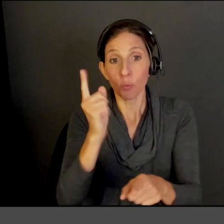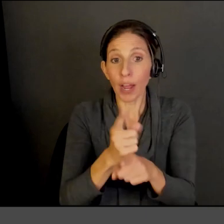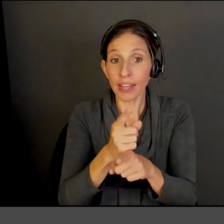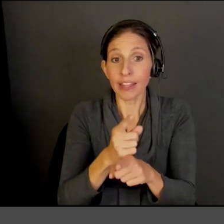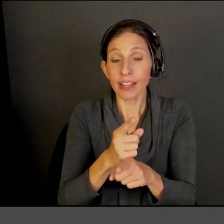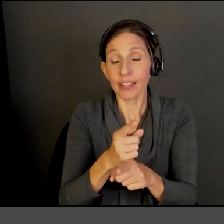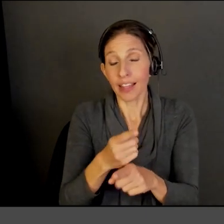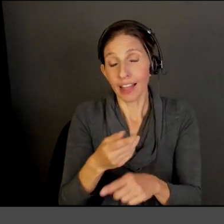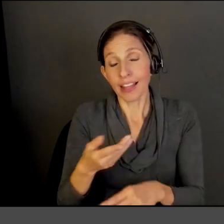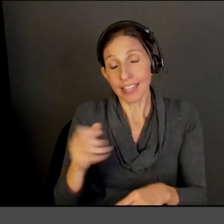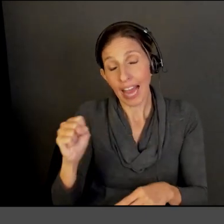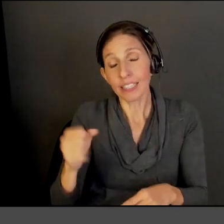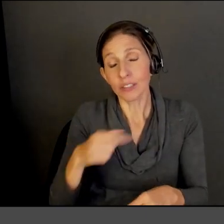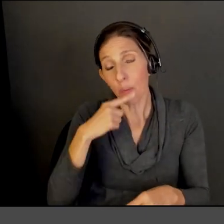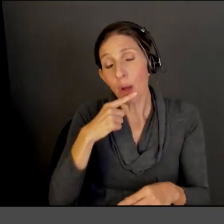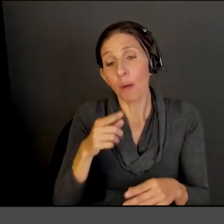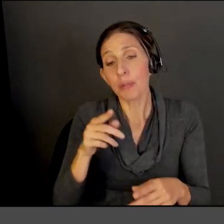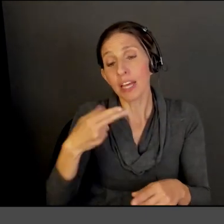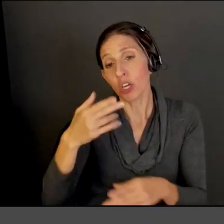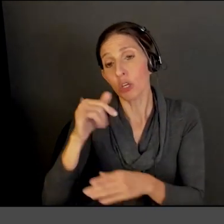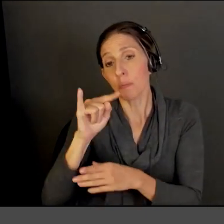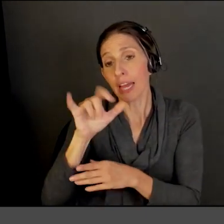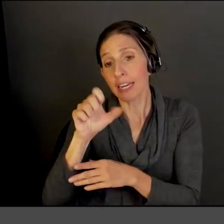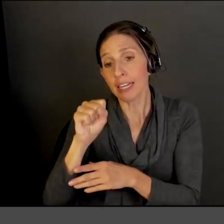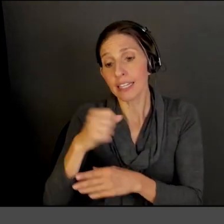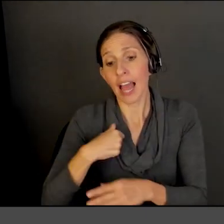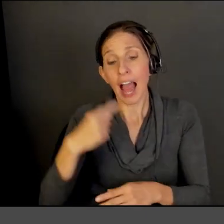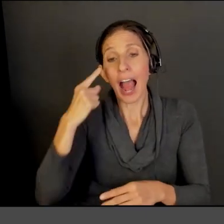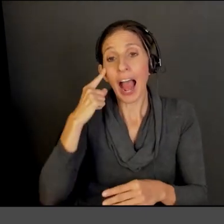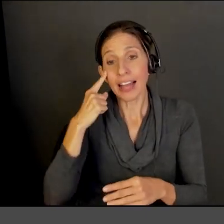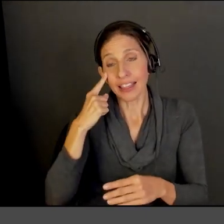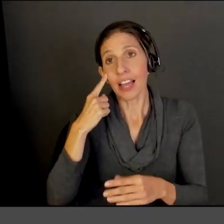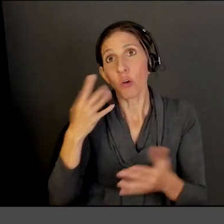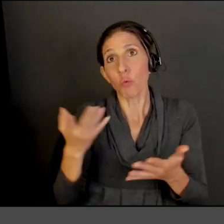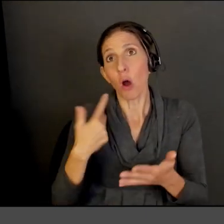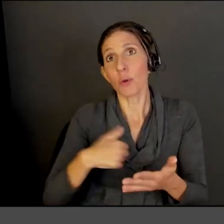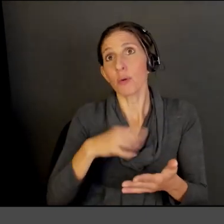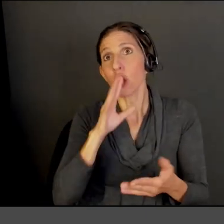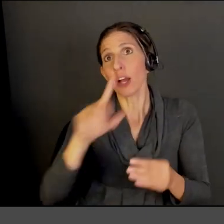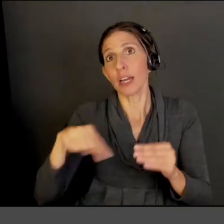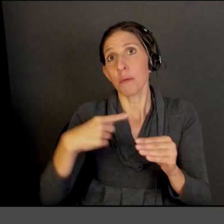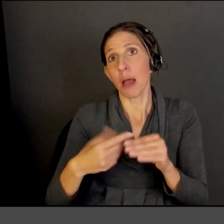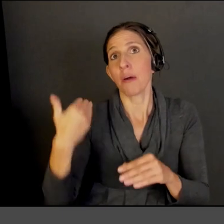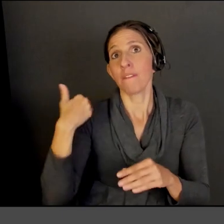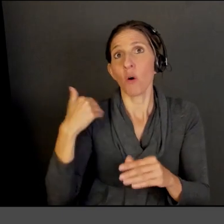AS WE WERE SAYING EARLIER, TO THE POETS, TO THE DANCERS, TO THE SINGERS,